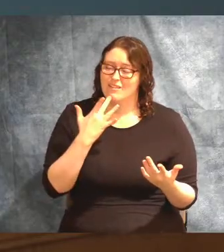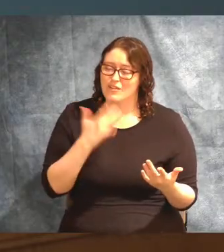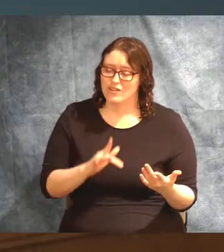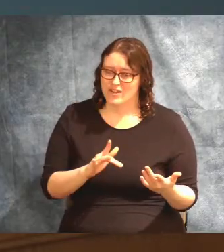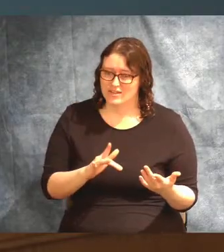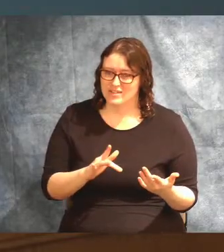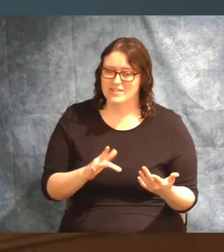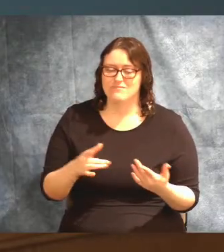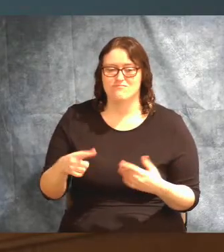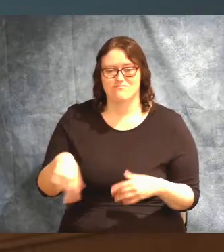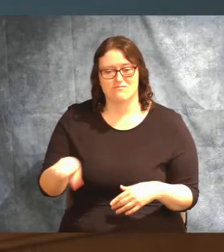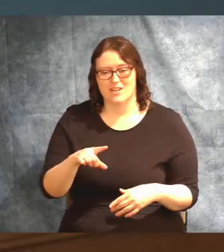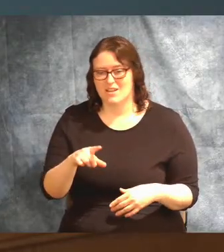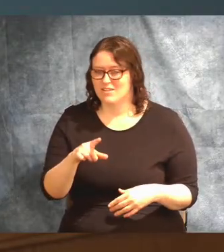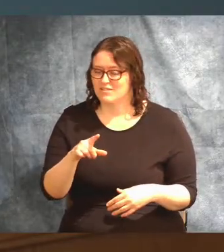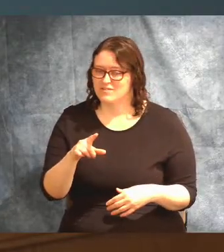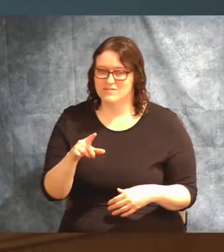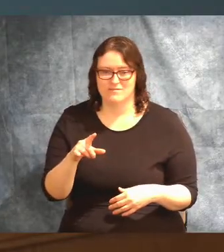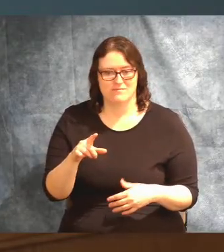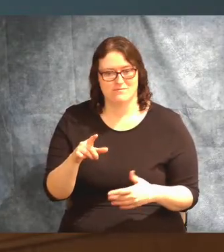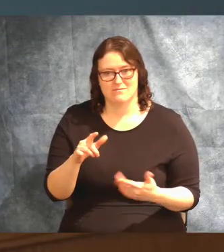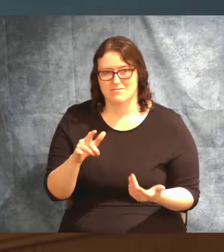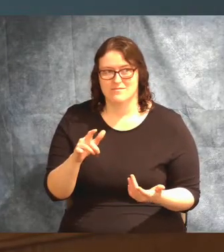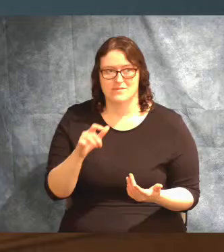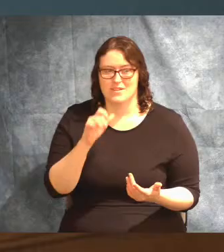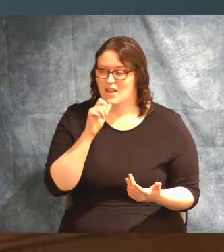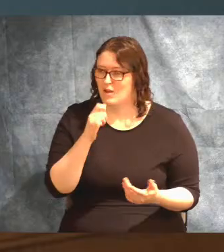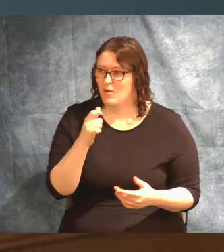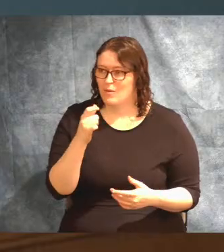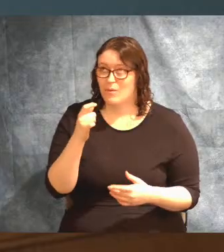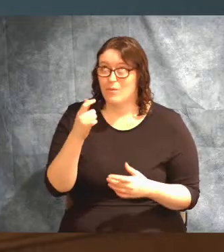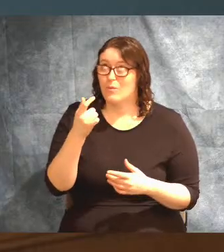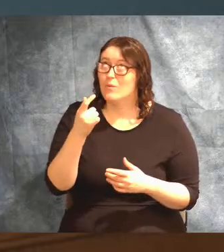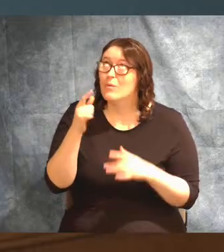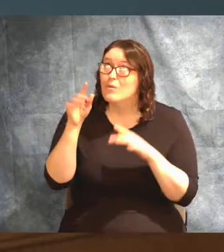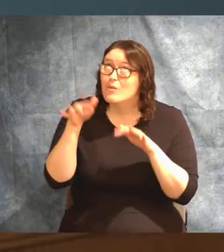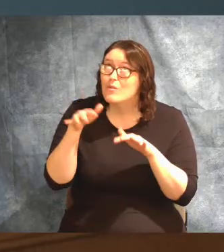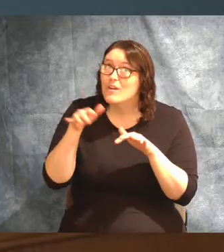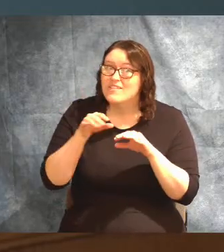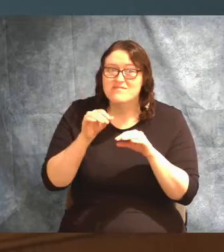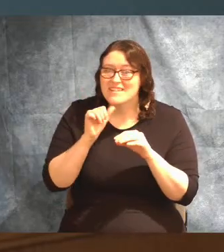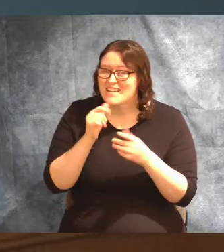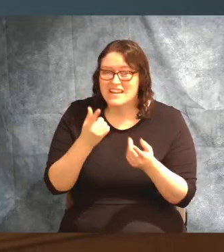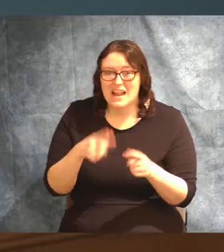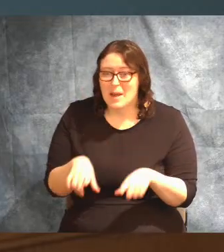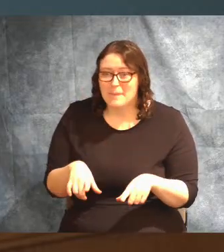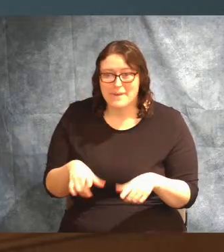they did not receive one drop of water of rain. I want to thank my chief of staff,